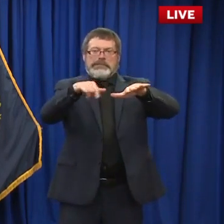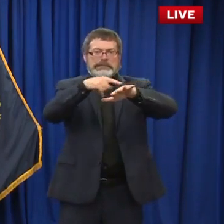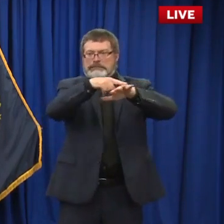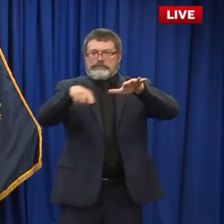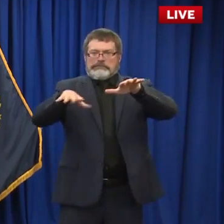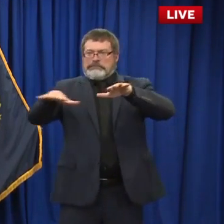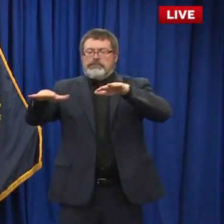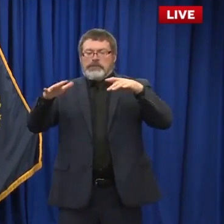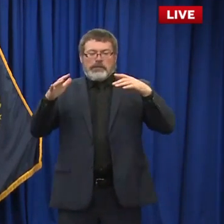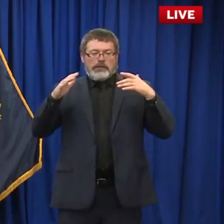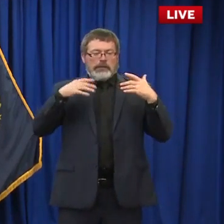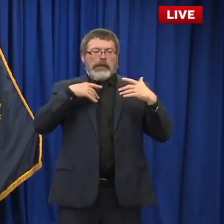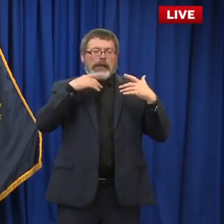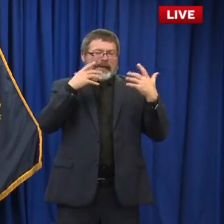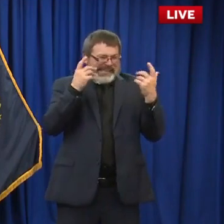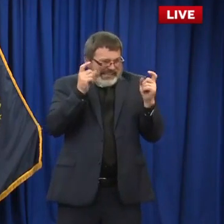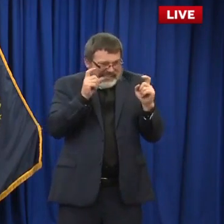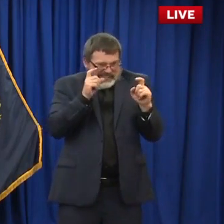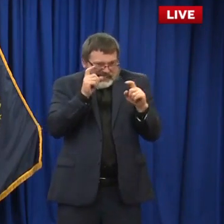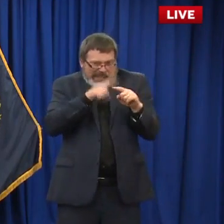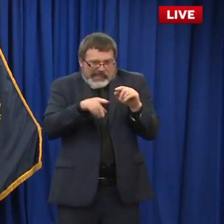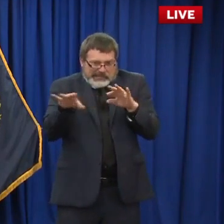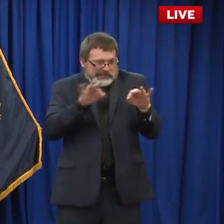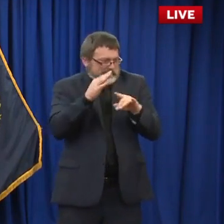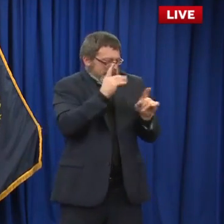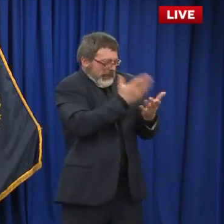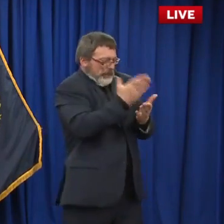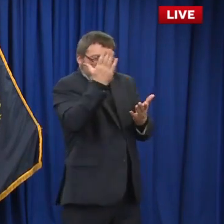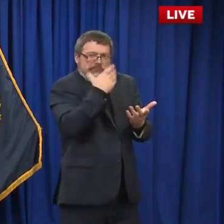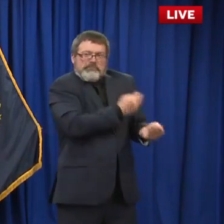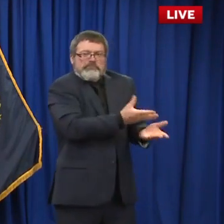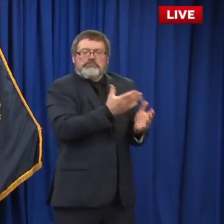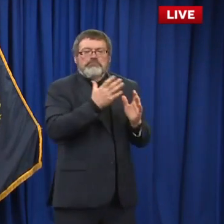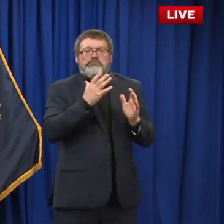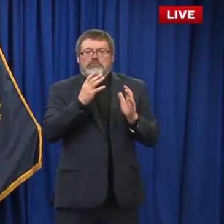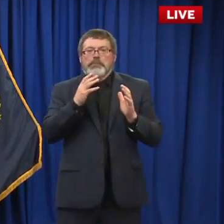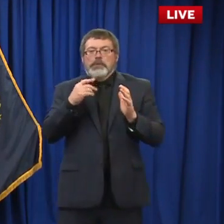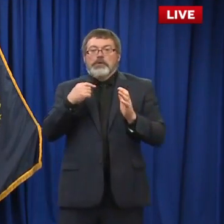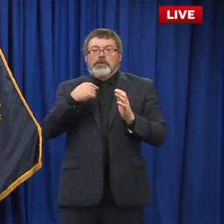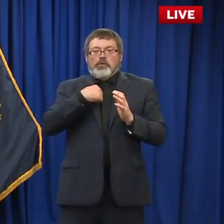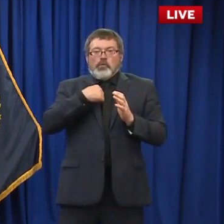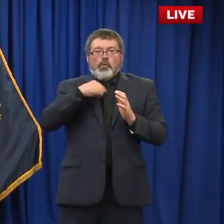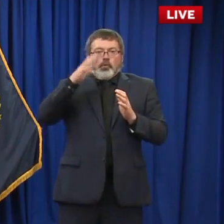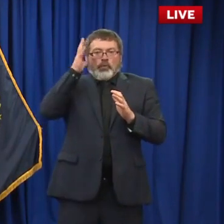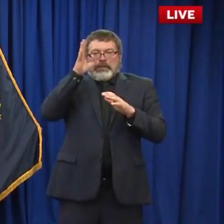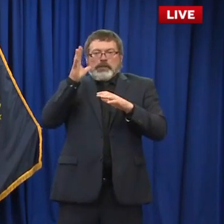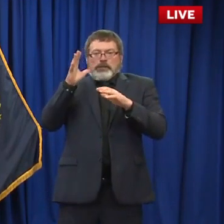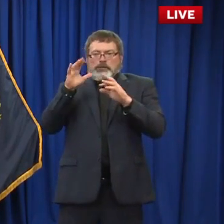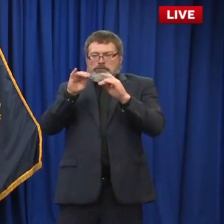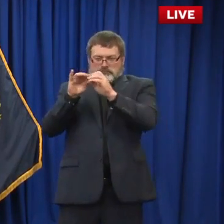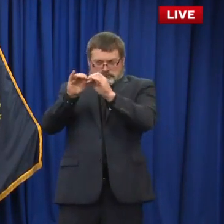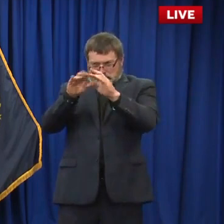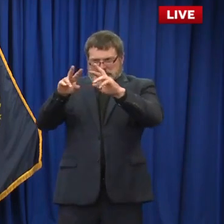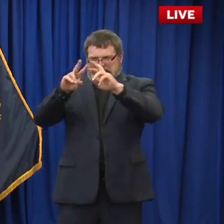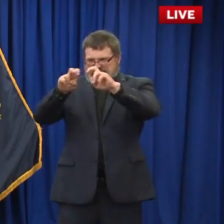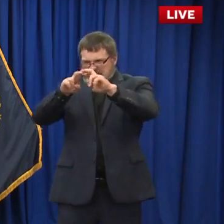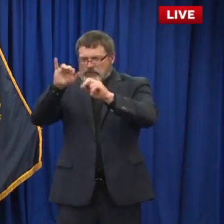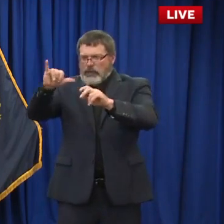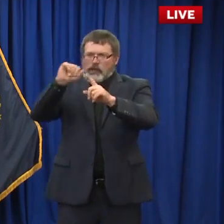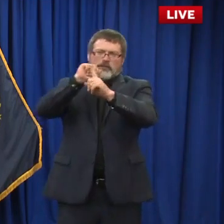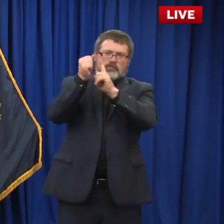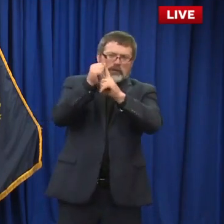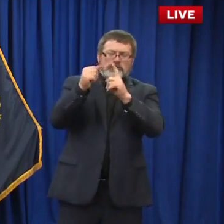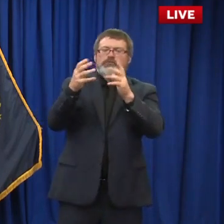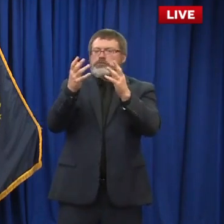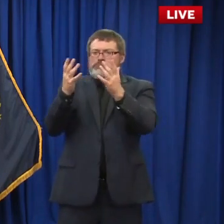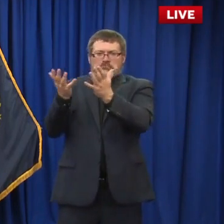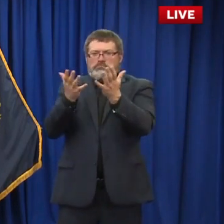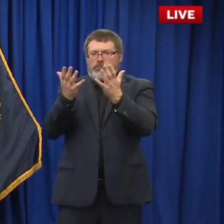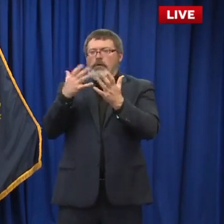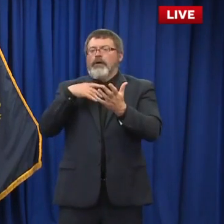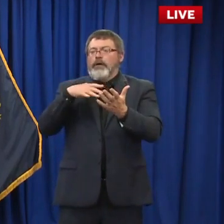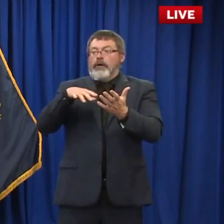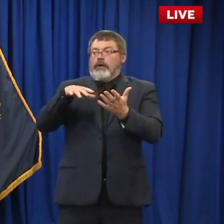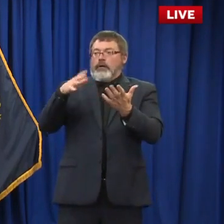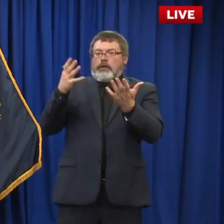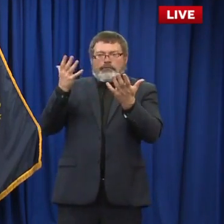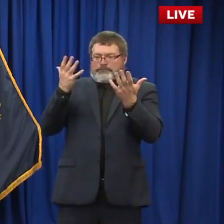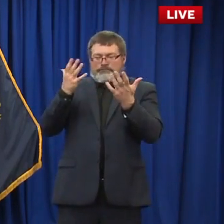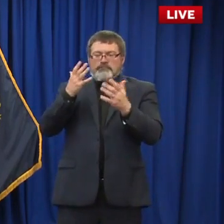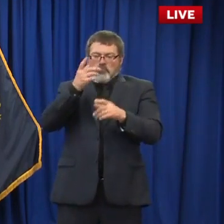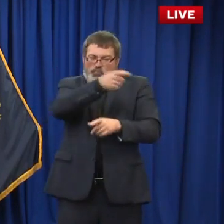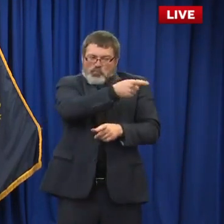ABSOLUTELY AN ERROR CAN HAPPEN AND ANY TIME AN ERROR HAPPENS, THEN WE PUT, YOU KNOW, CORRECTIVE ACTION PLANS IN PLACE TO MAKE SURE IT DOESN'T HAPPEN AGAIN, BUT THE ONE SPECIFIC TO